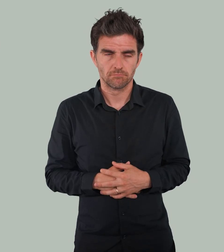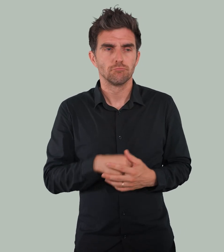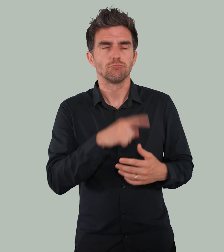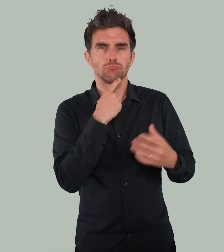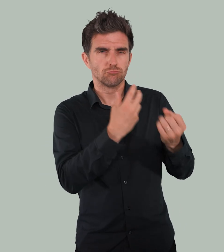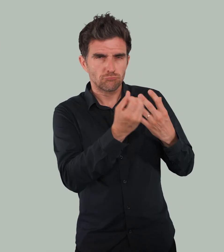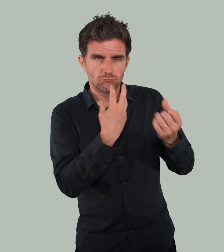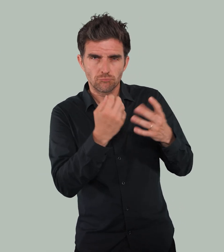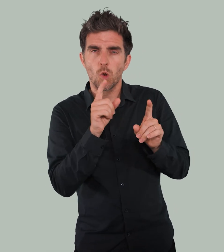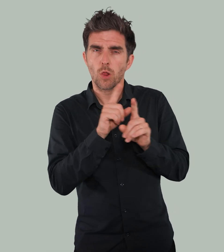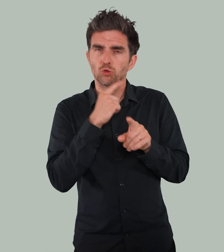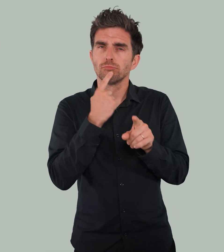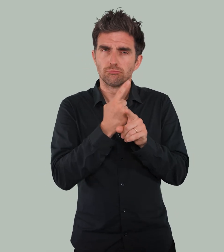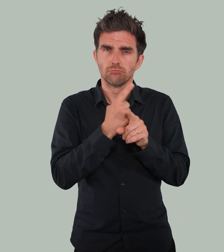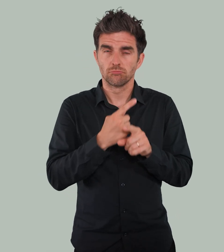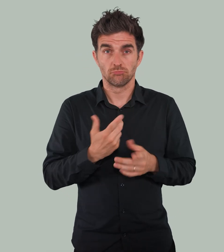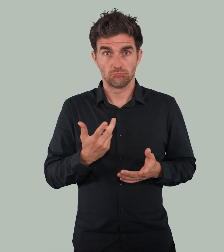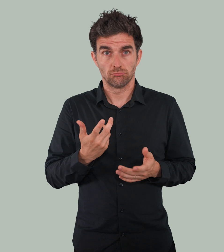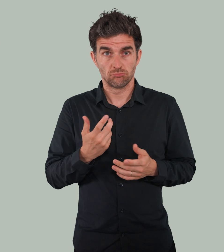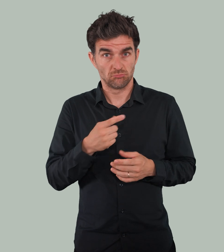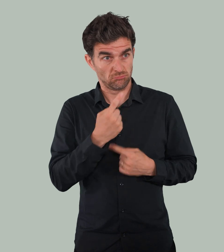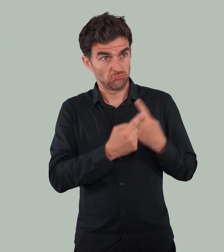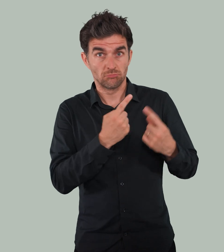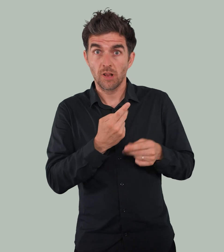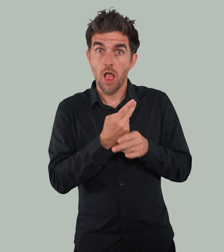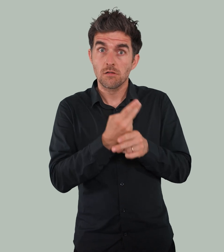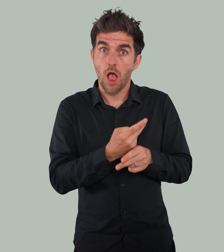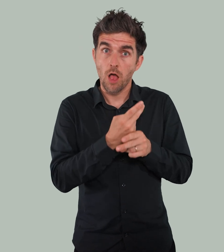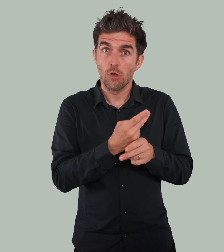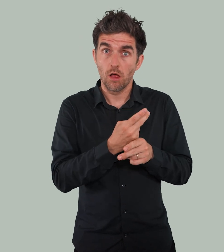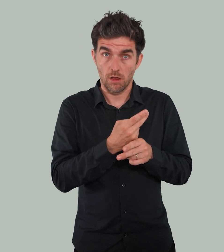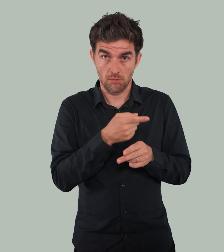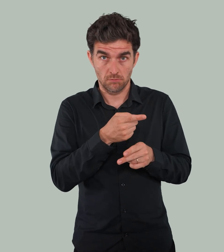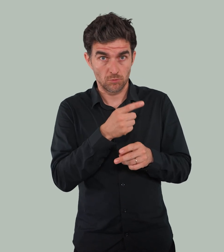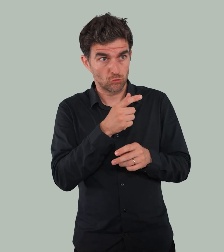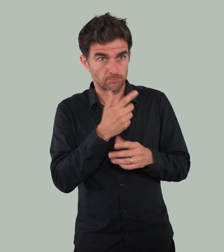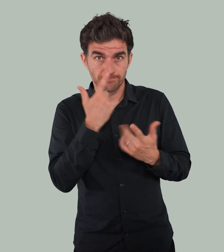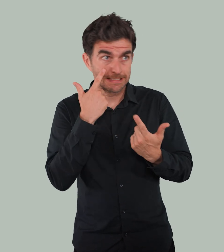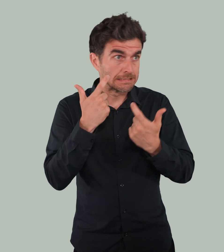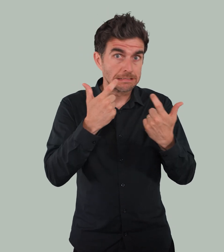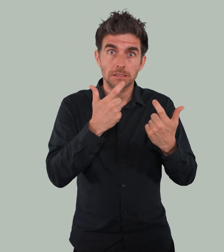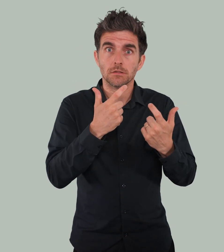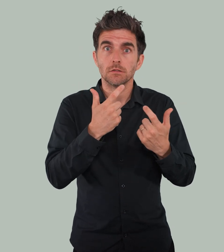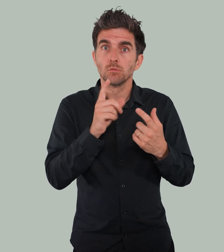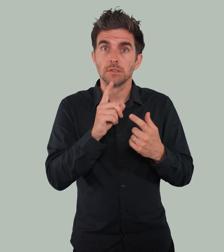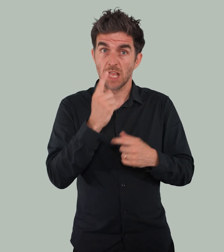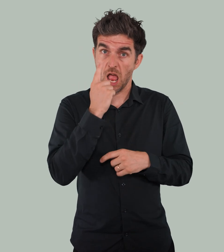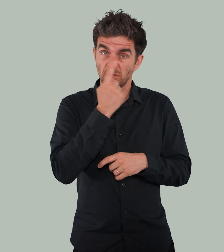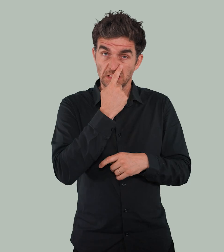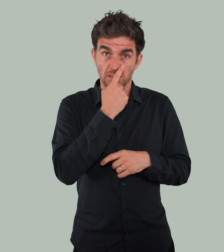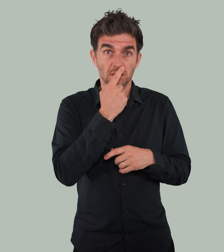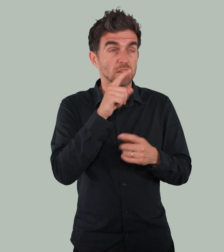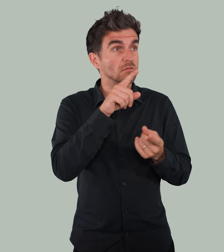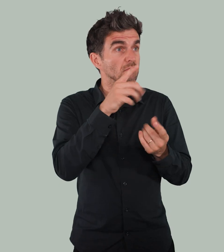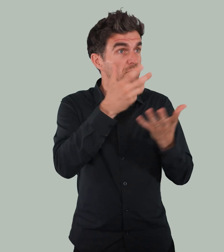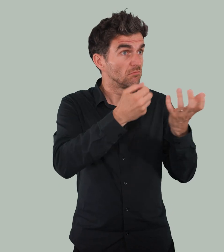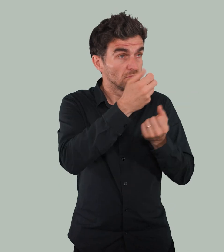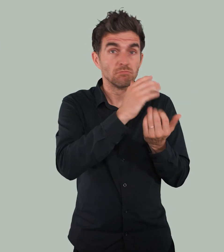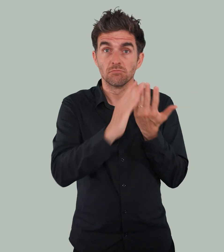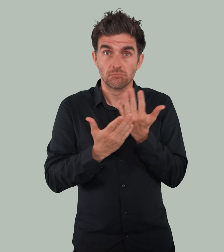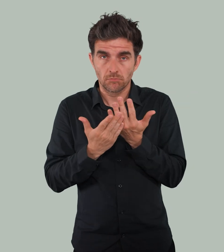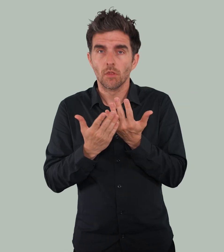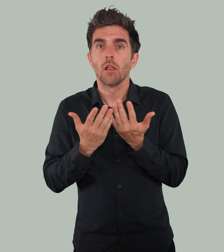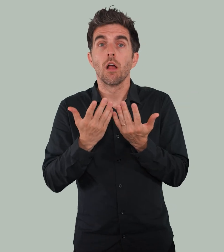Respondents also highlight the role carers play in supporting evidence gathering,